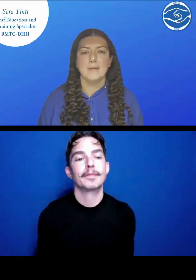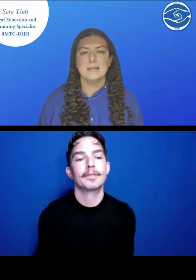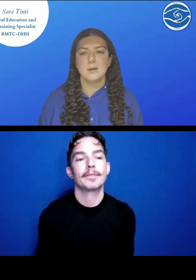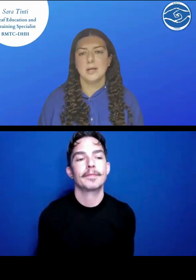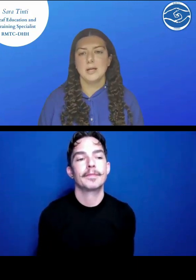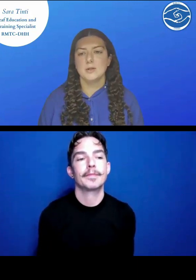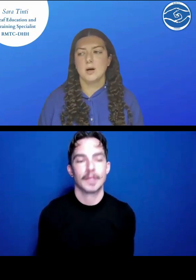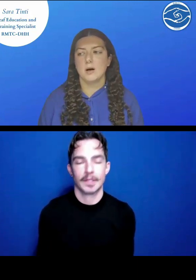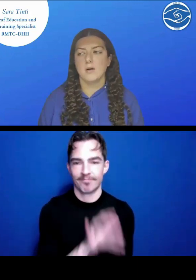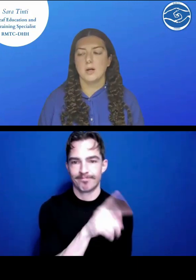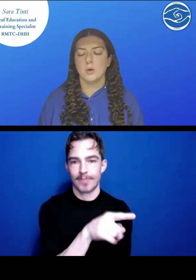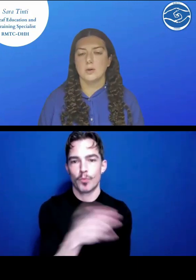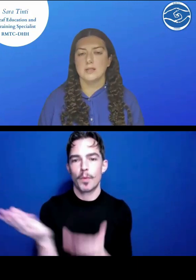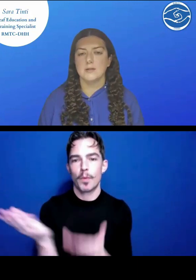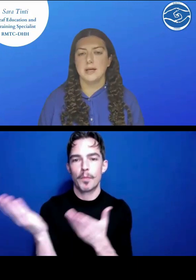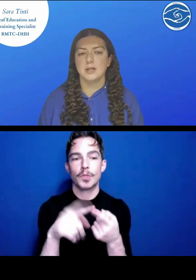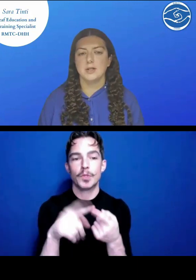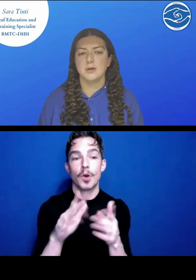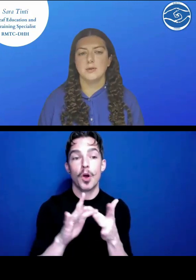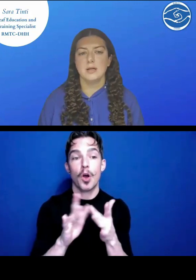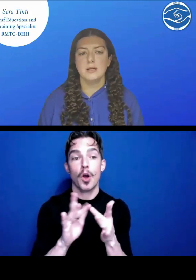and this is going to bring you to our online courses page. So,